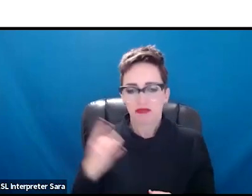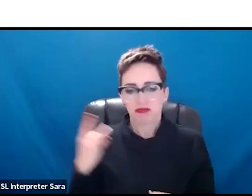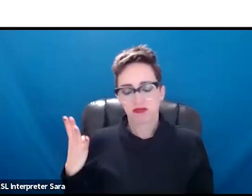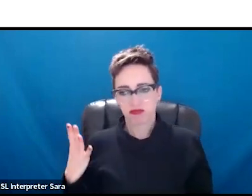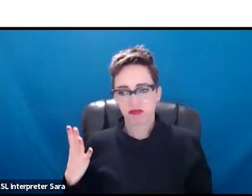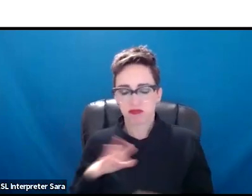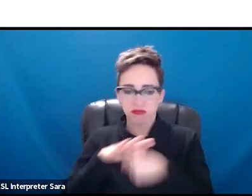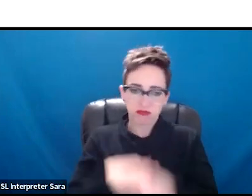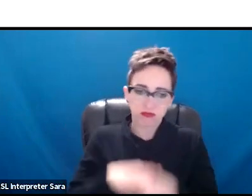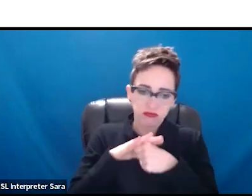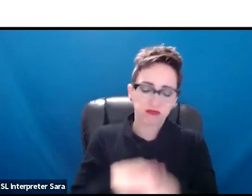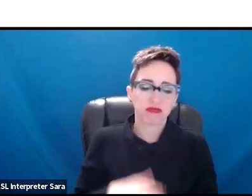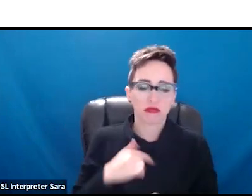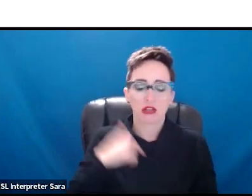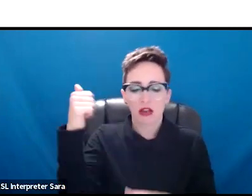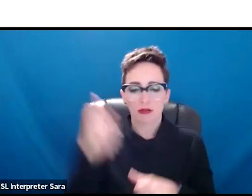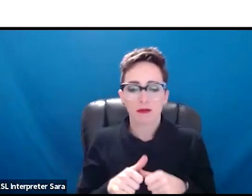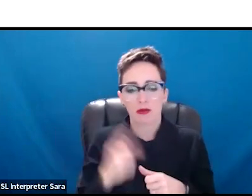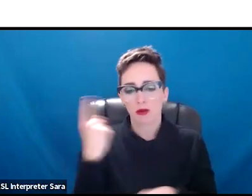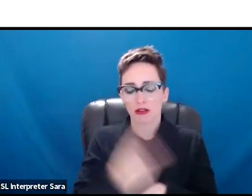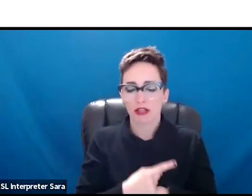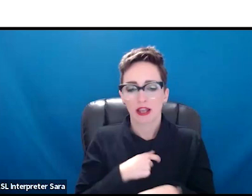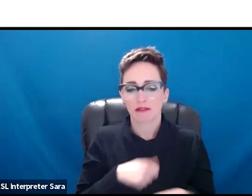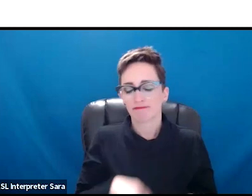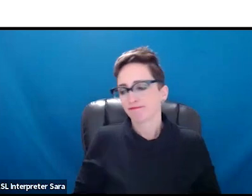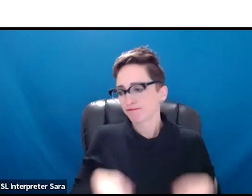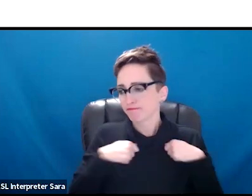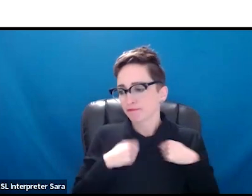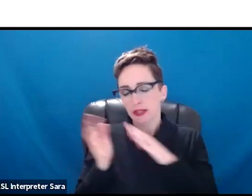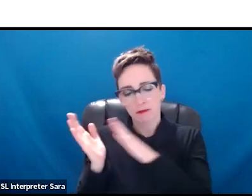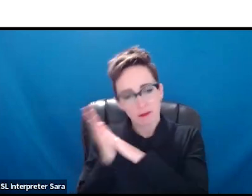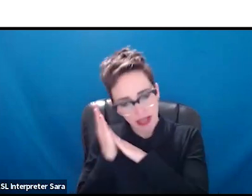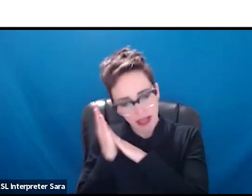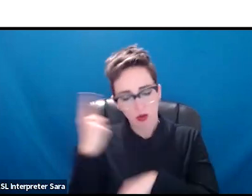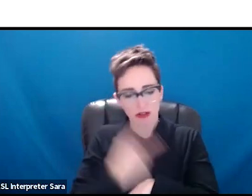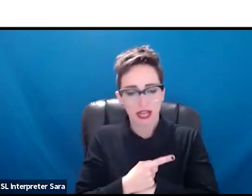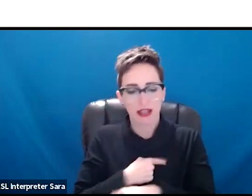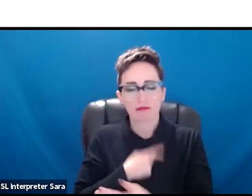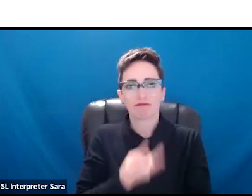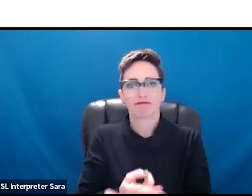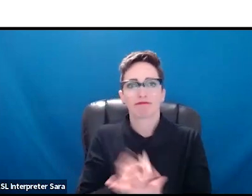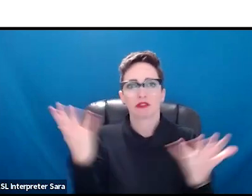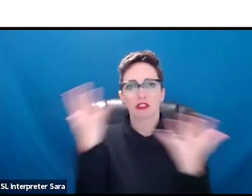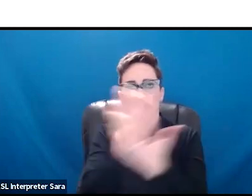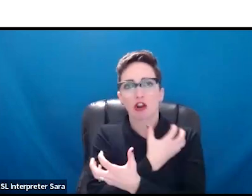I remember crawling into bed when I got off work and lying in the dark for hours,